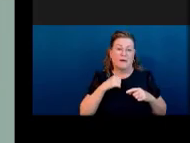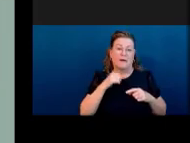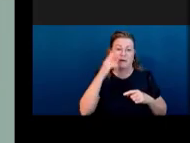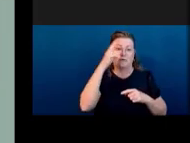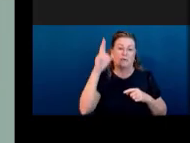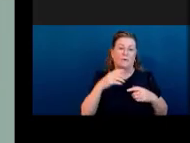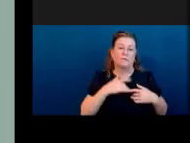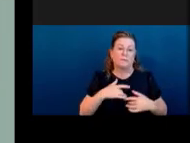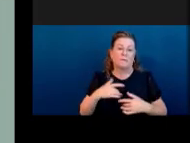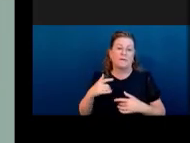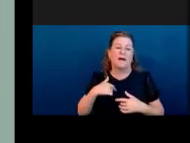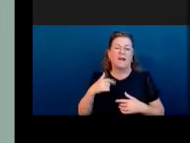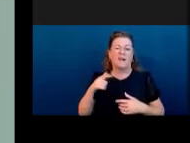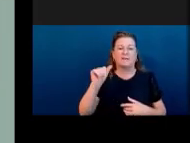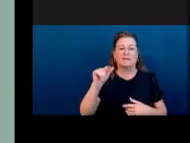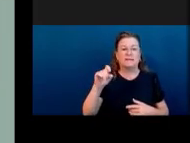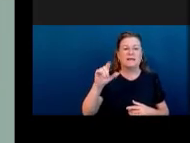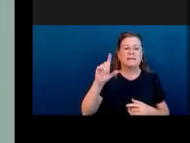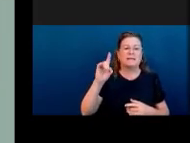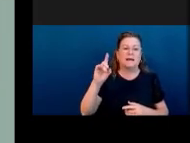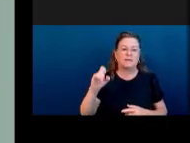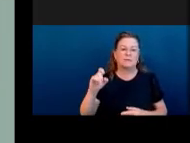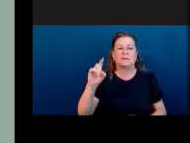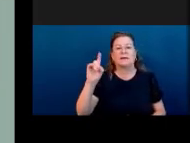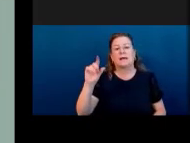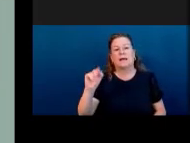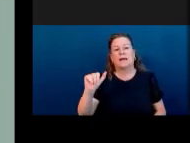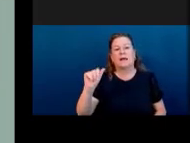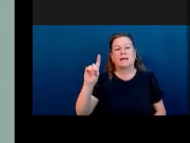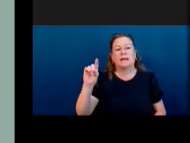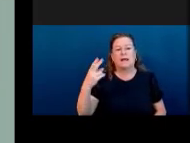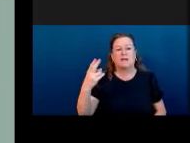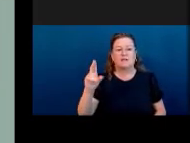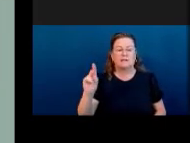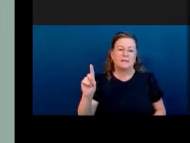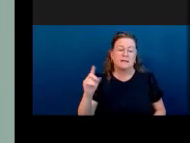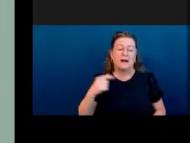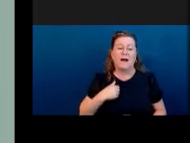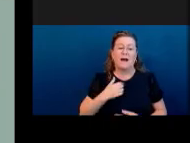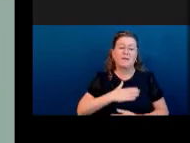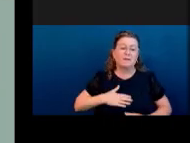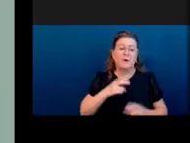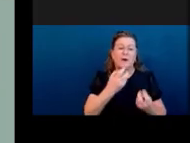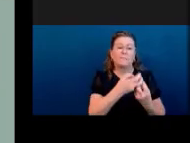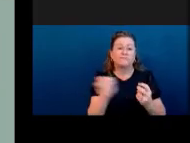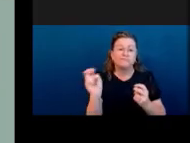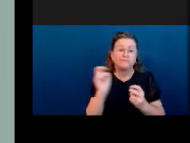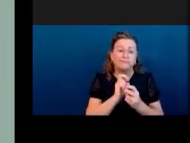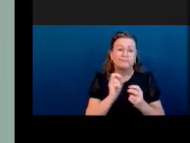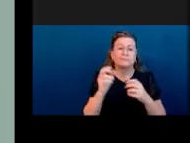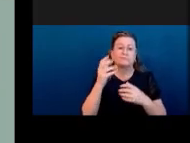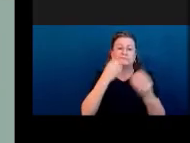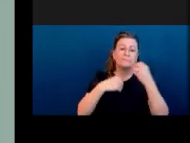diagnosed ADHD, but I very much enjoy sitting at the table and engaging with my family, but for a lot of kids that we work with,